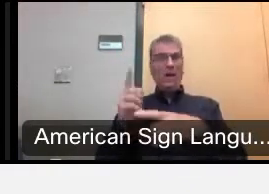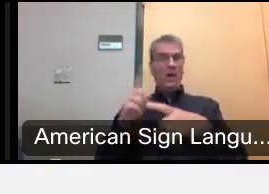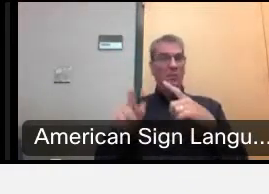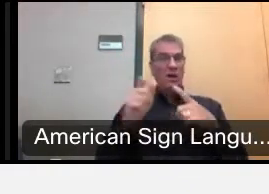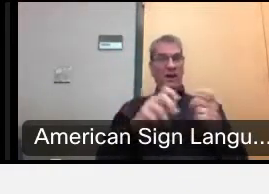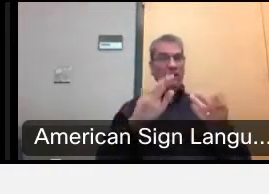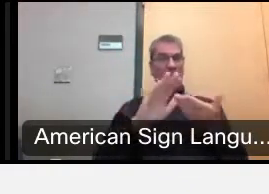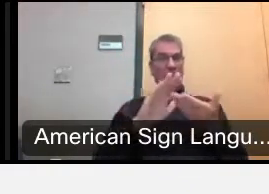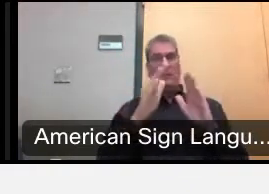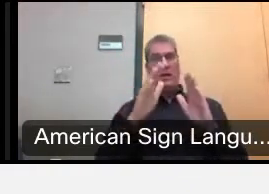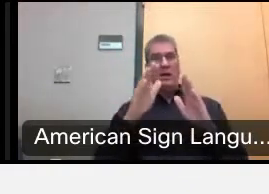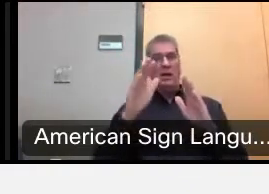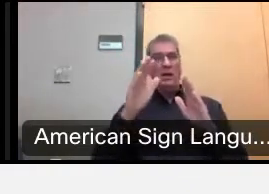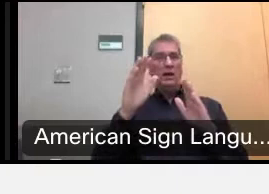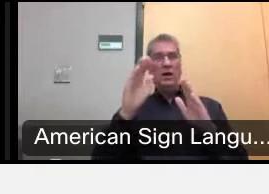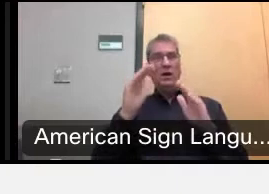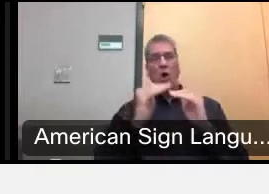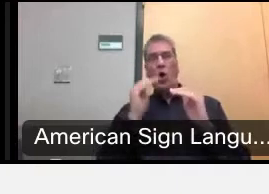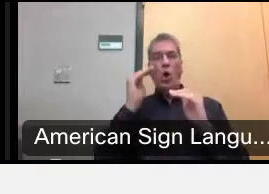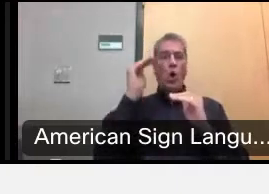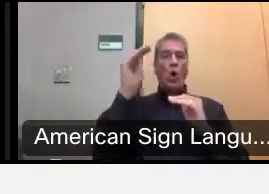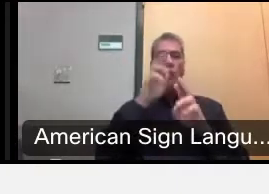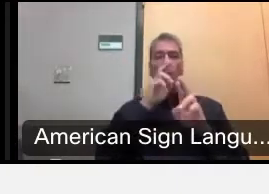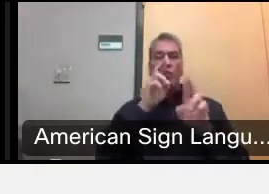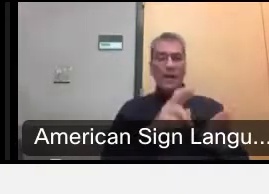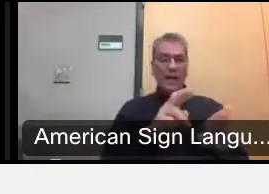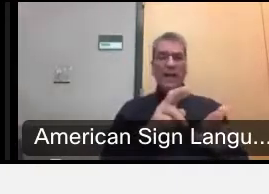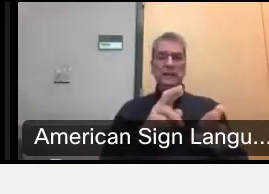could have been extremely harmful. What do I mean? Well, 1 is what's the best way to